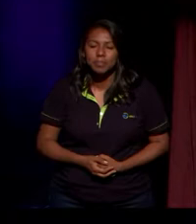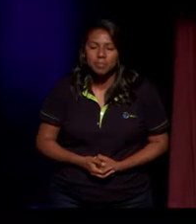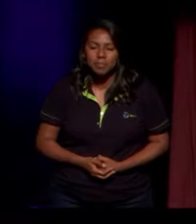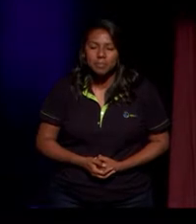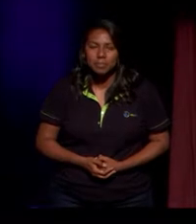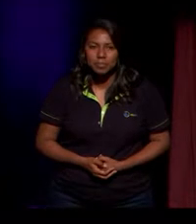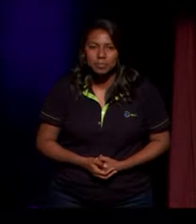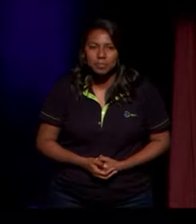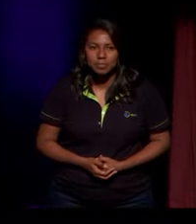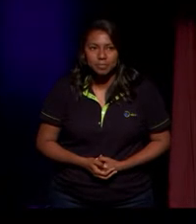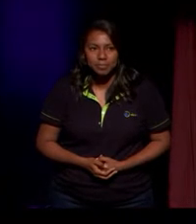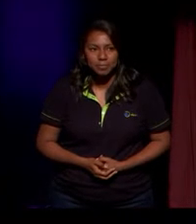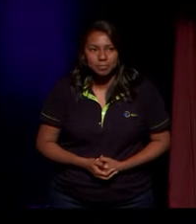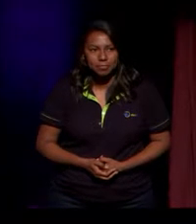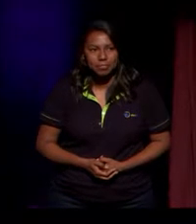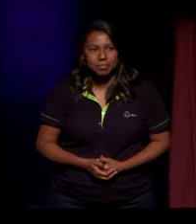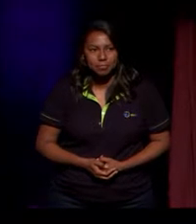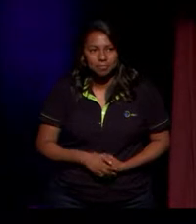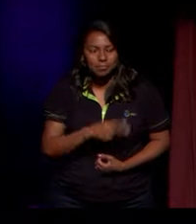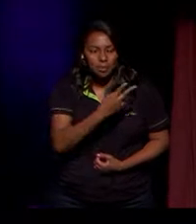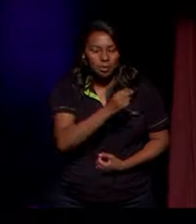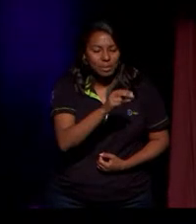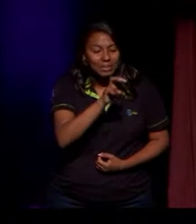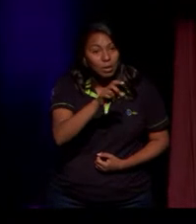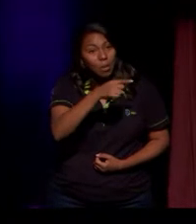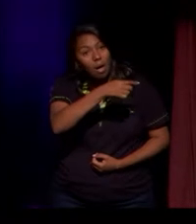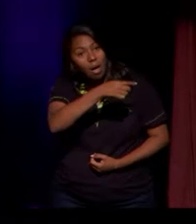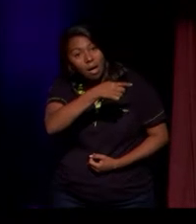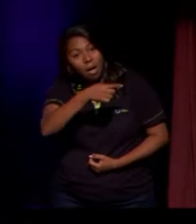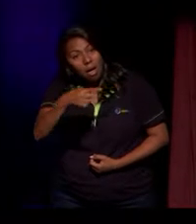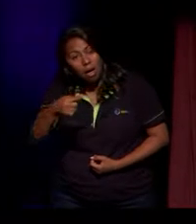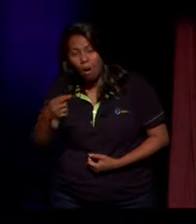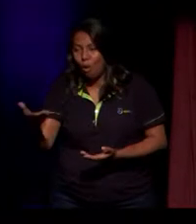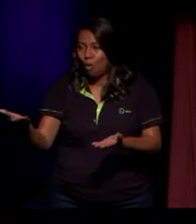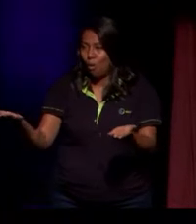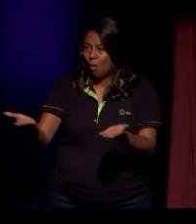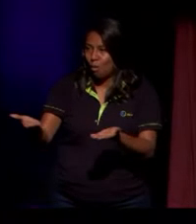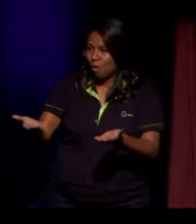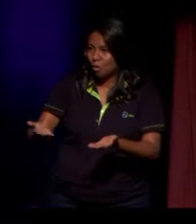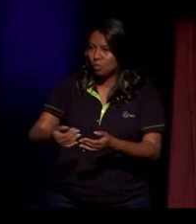the fourth wave, from 2005 until today, that its landmark is the Cedars Revolution,